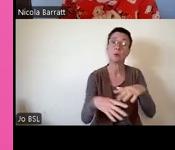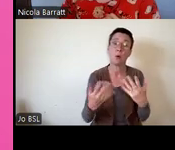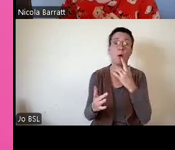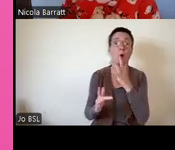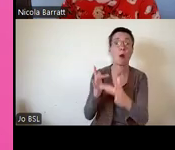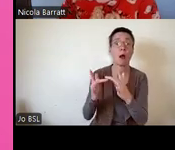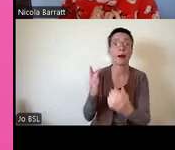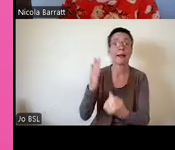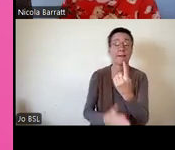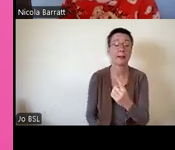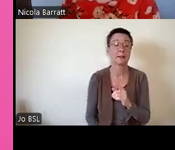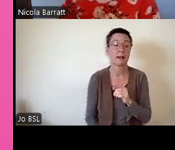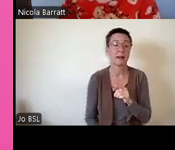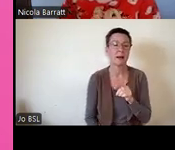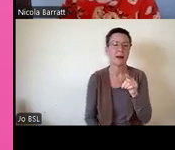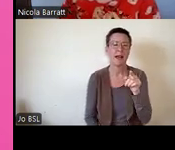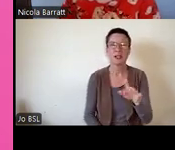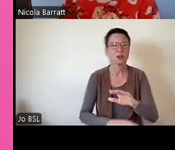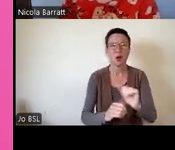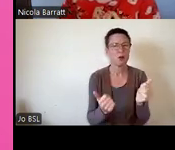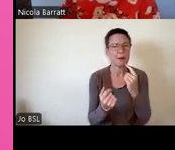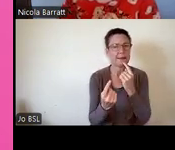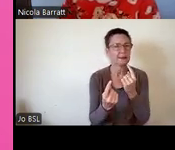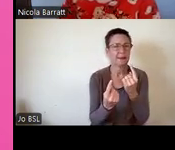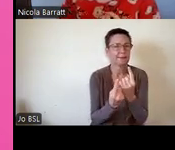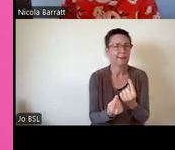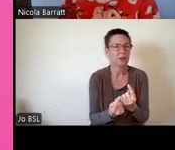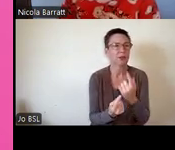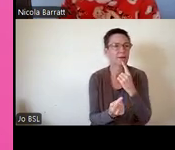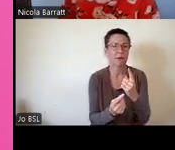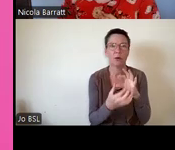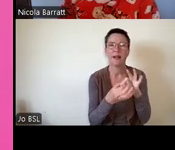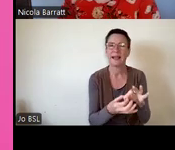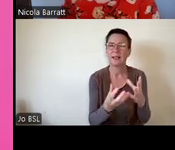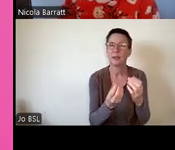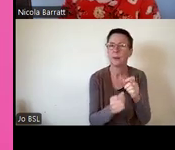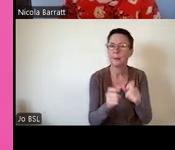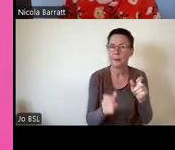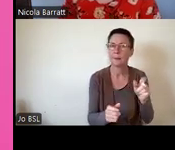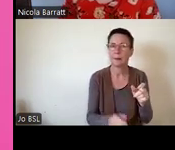To be honest, this feature isn't that great for getting people in the door. It works really nicely online.